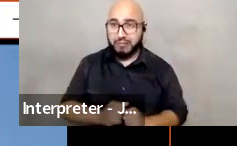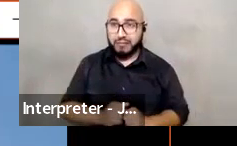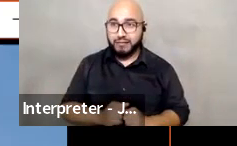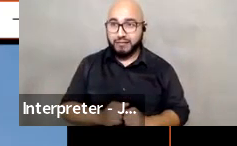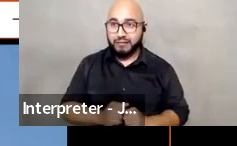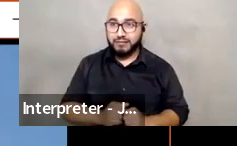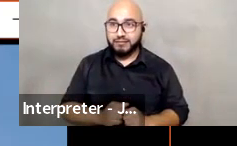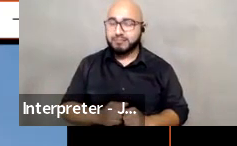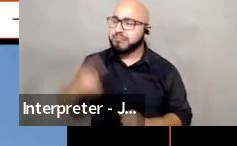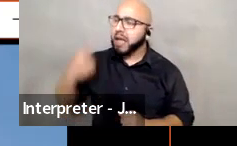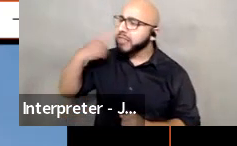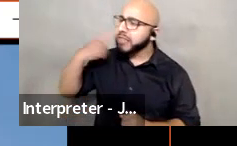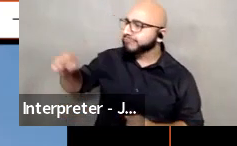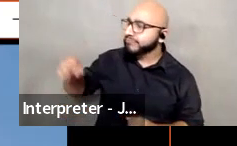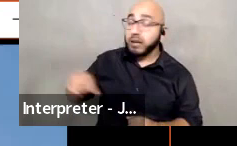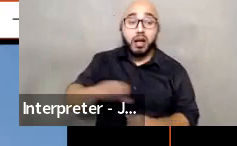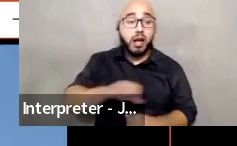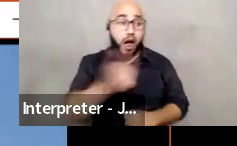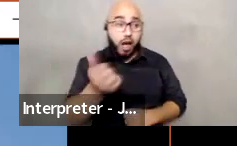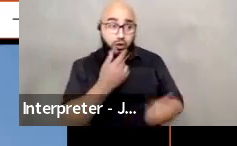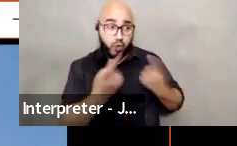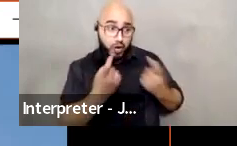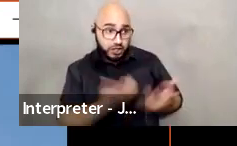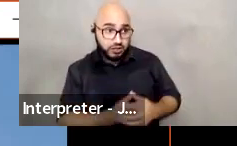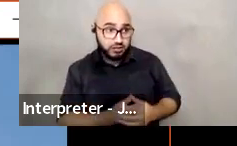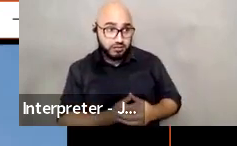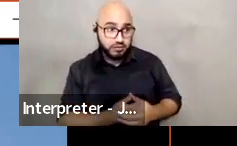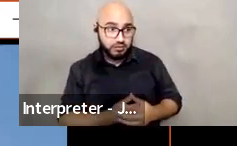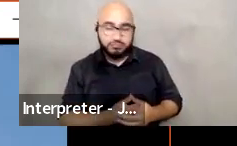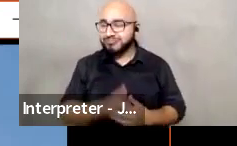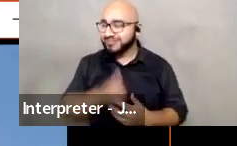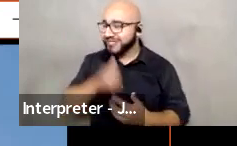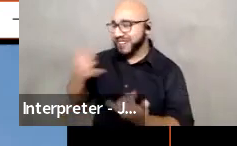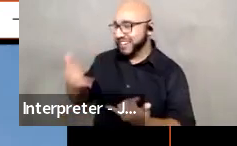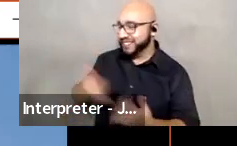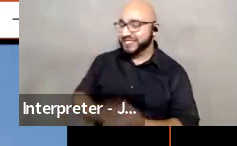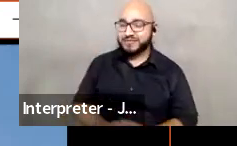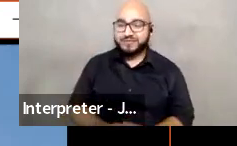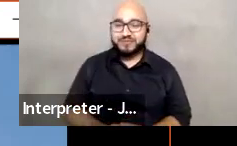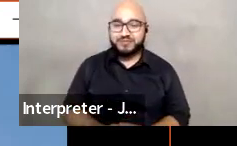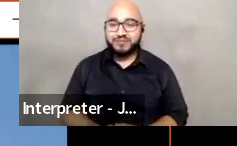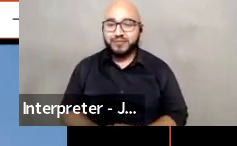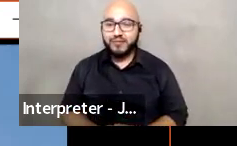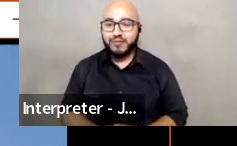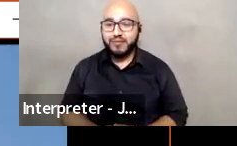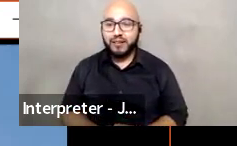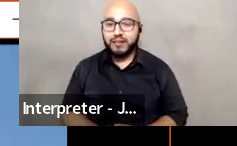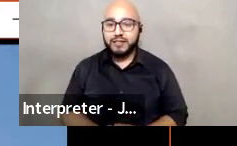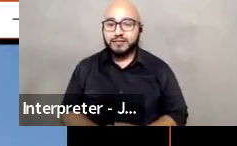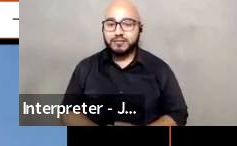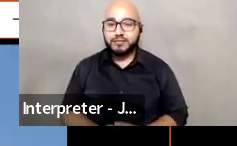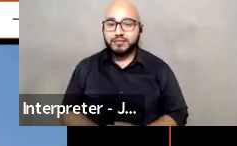OK. Are there any other questions? Not right now. So here's the part.